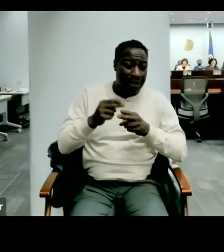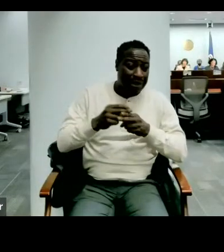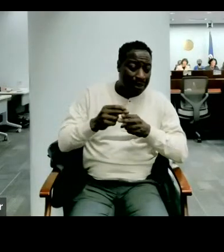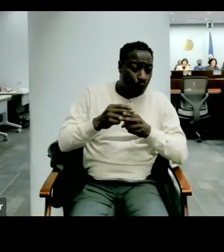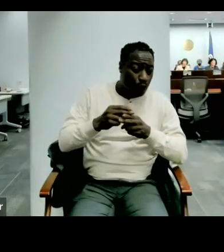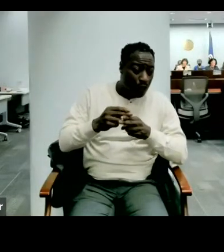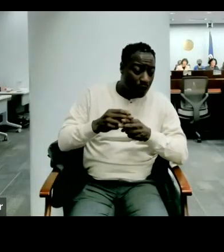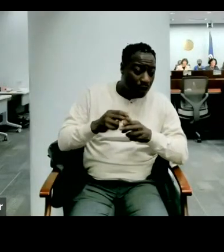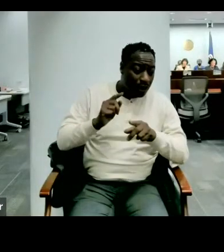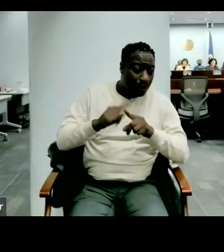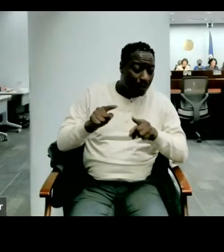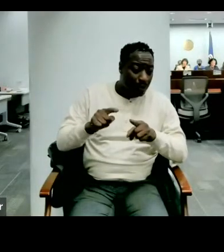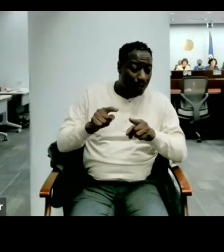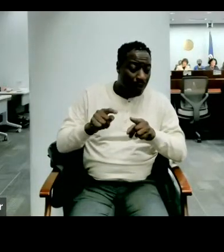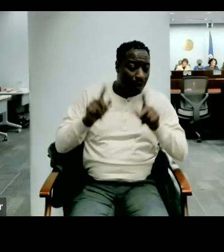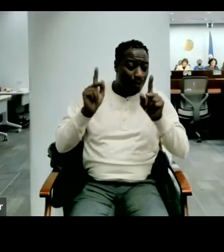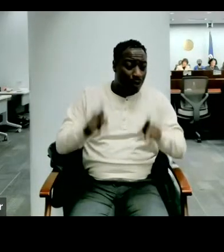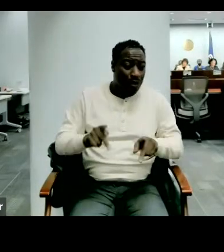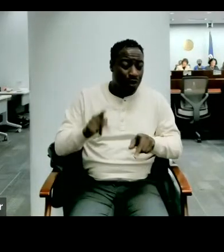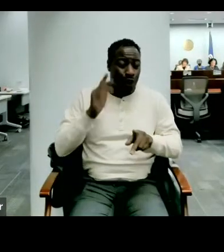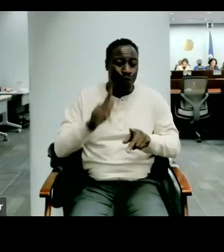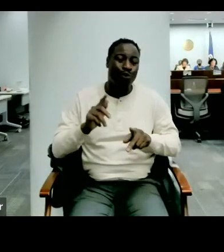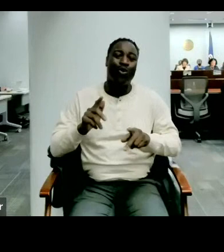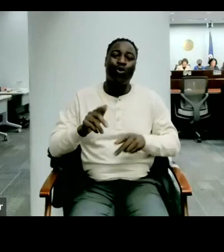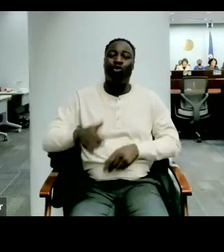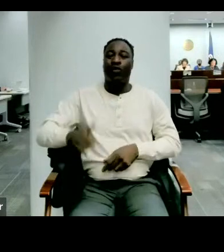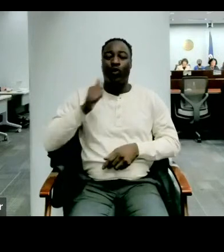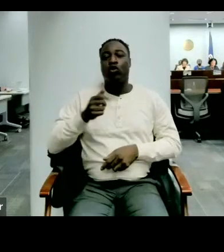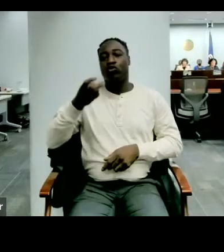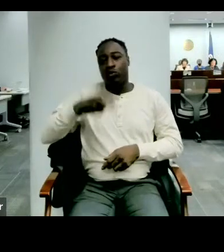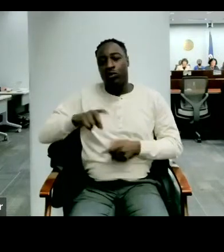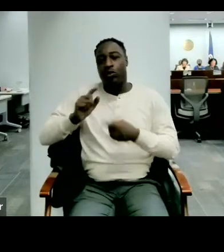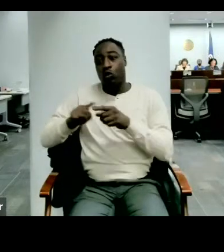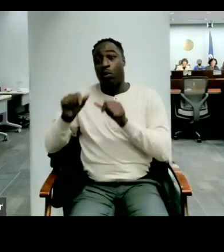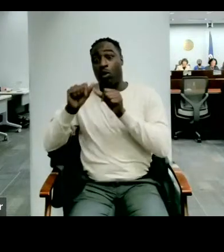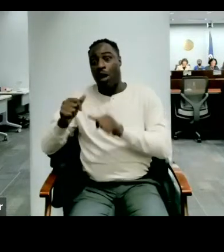the place will refuse to convert the worker to permanent employee because of the record,